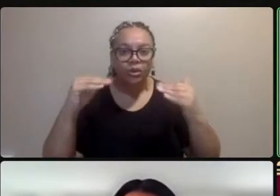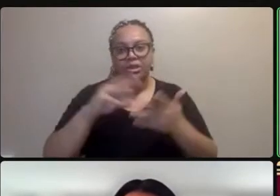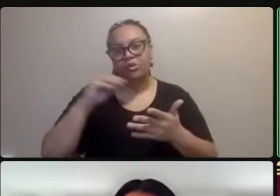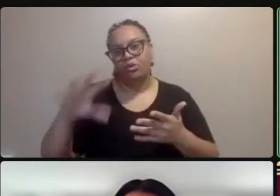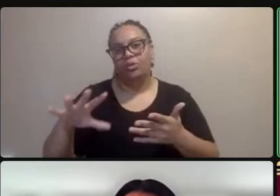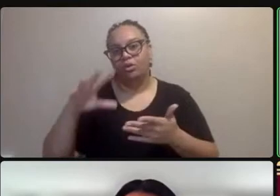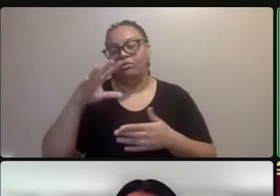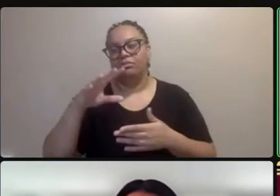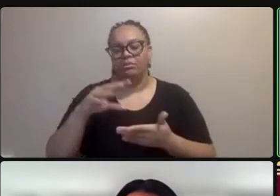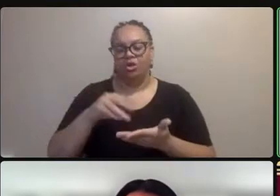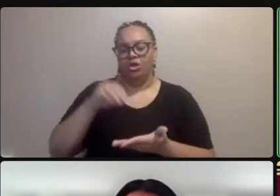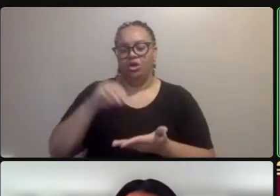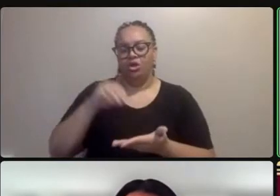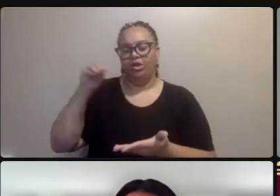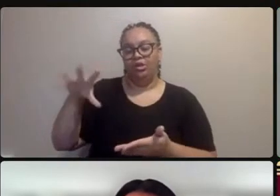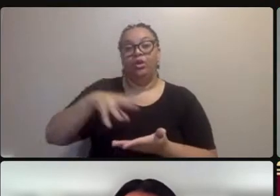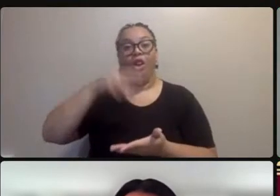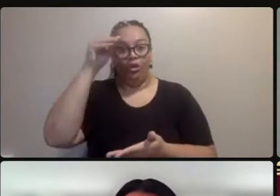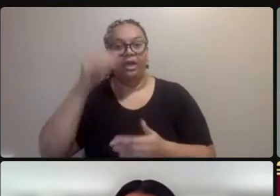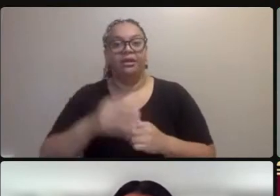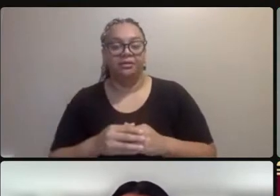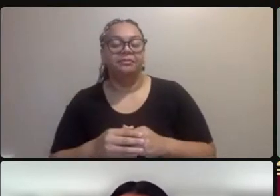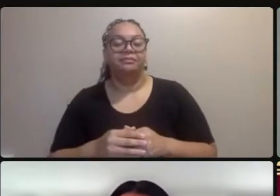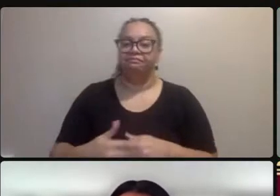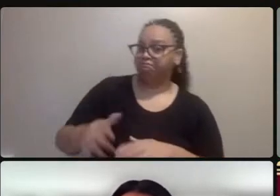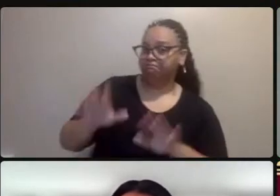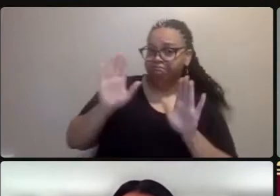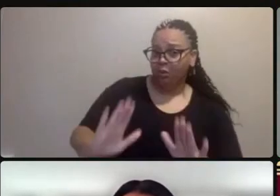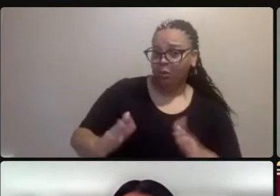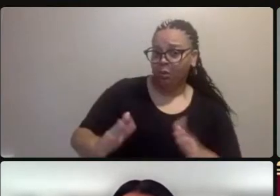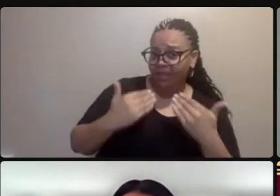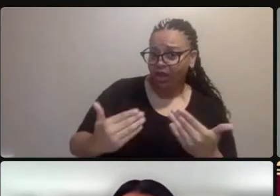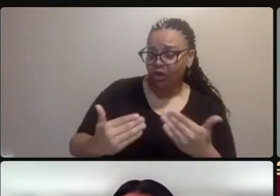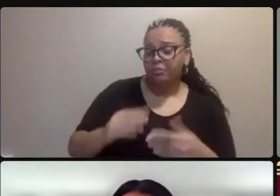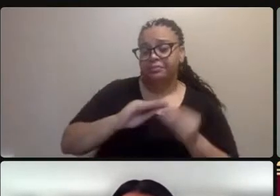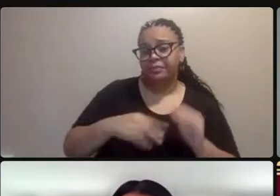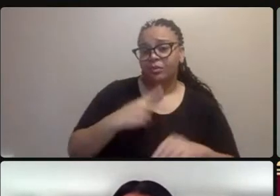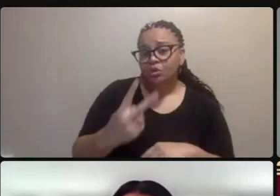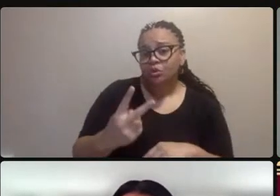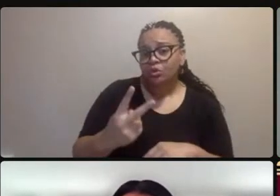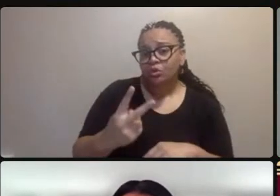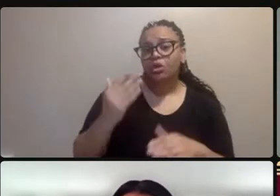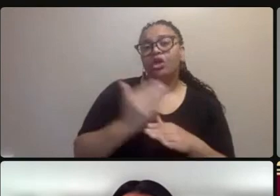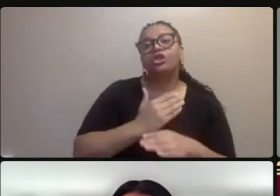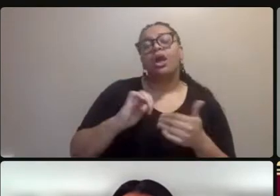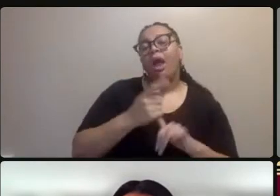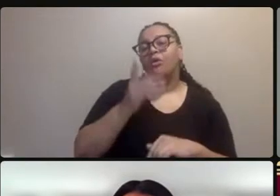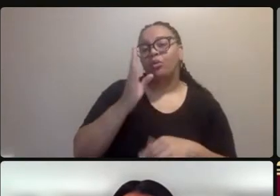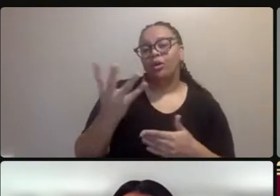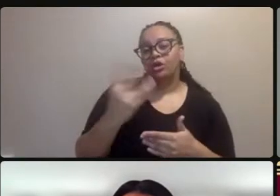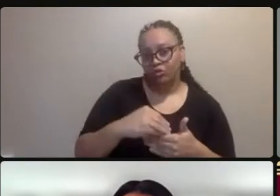SO MY THIRD IMMEDIATE GOAL WOULD BE TO INCREASE STUDENT